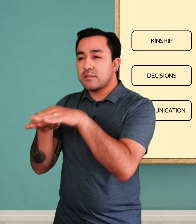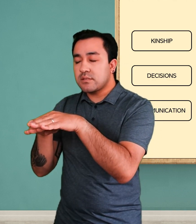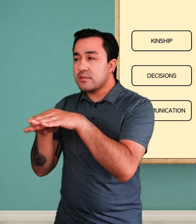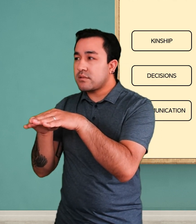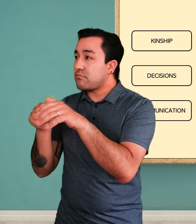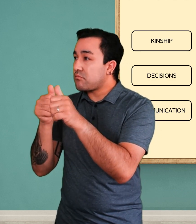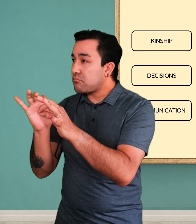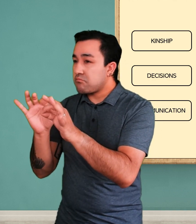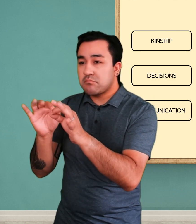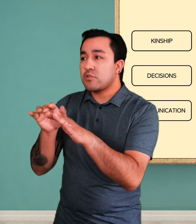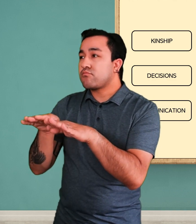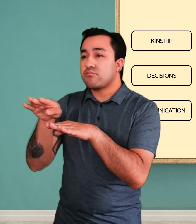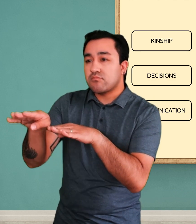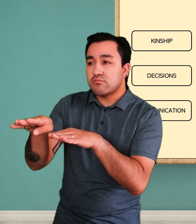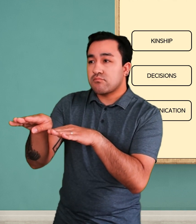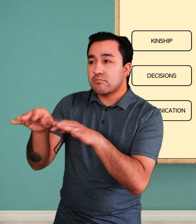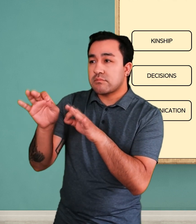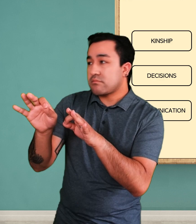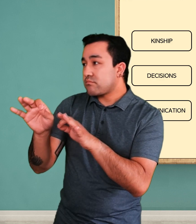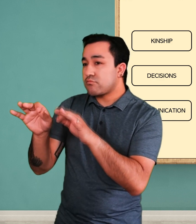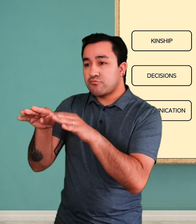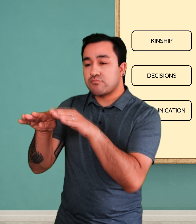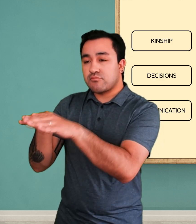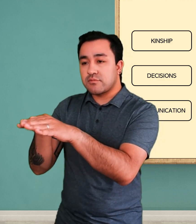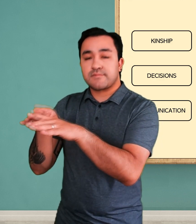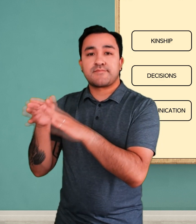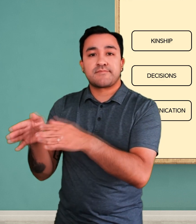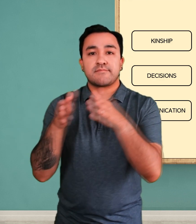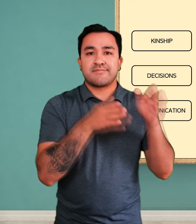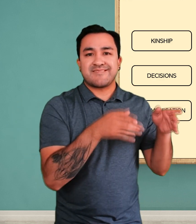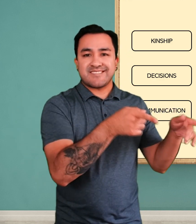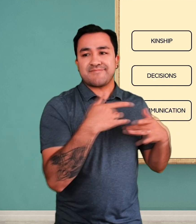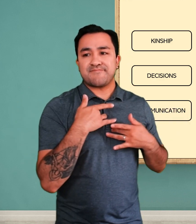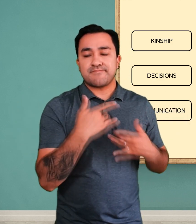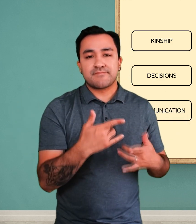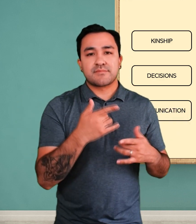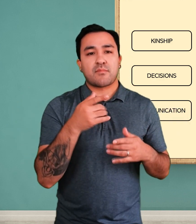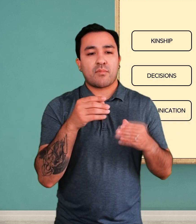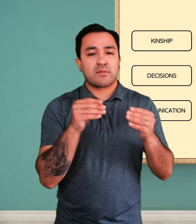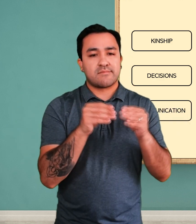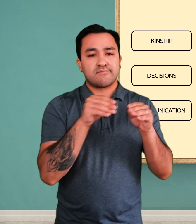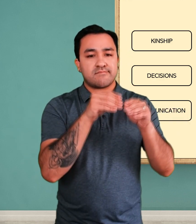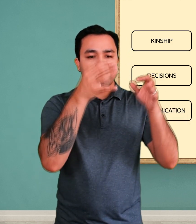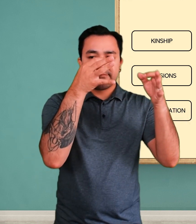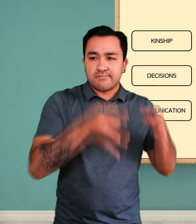following the plan. Individualistic cultures tend to follow a more expansive-decisive strategy.